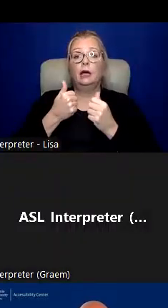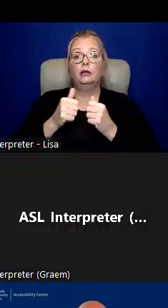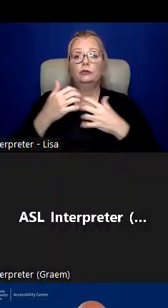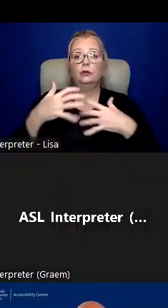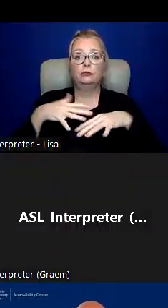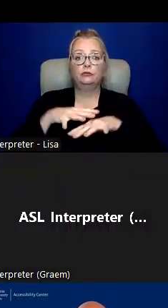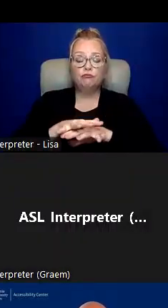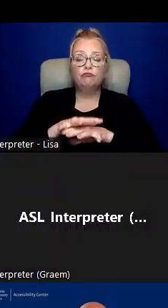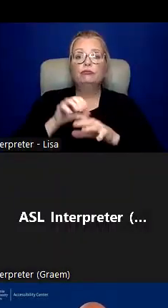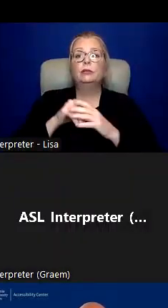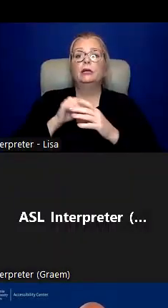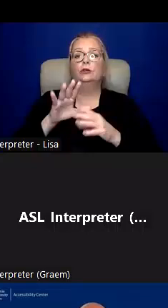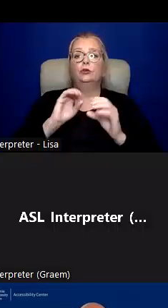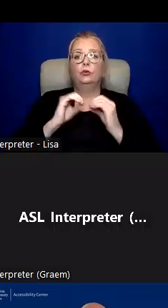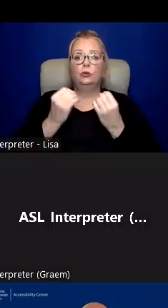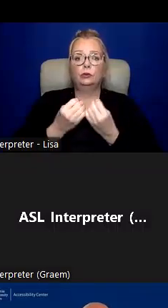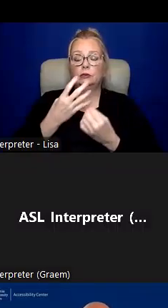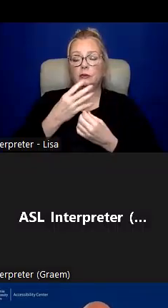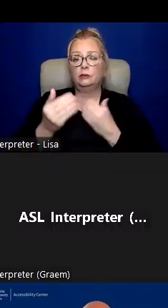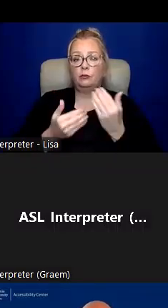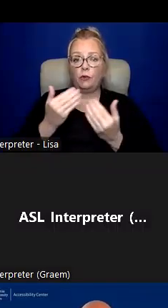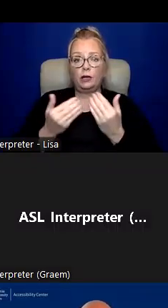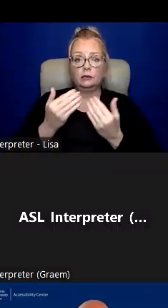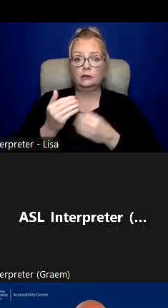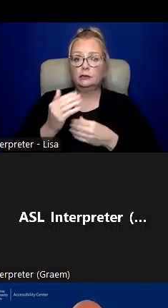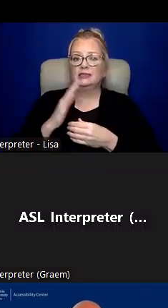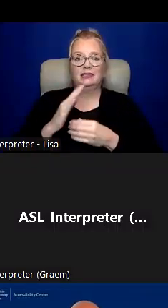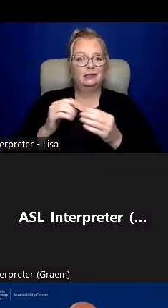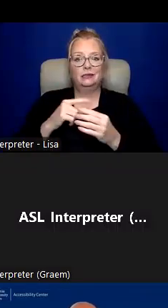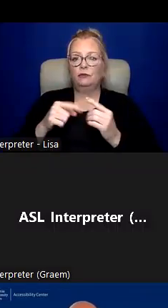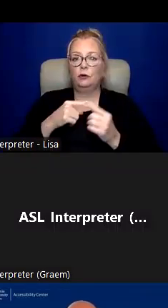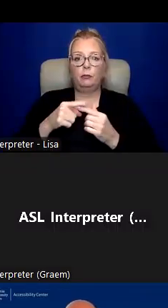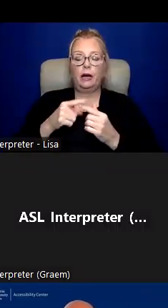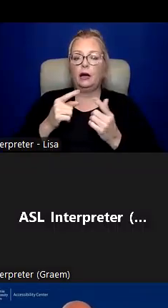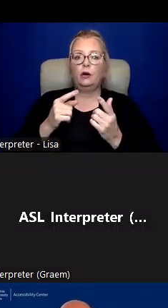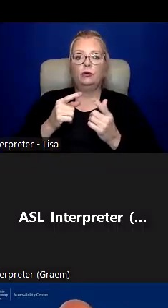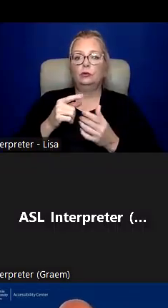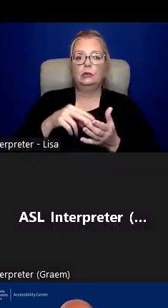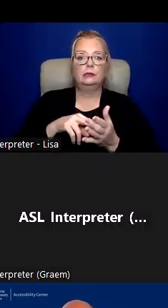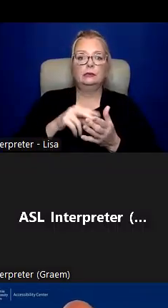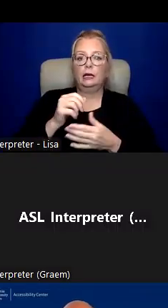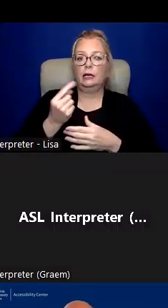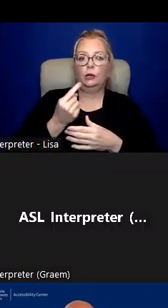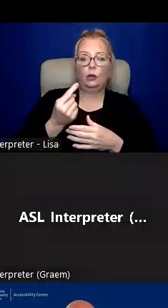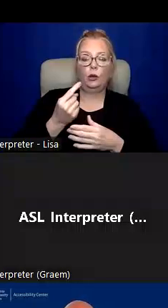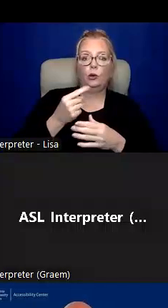and your processes, it's really never about creating standalone accessibility processes because that just doesn't work,